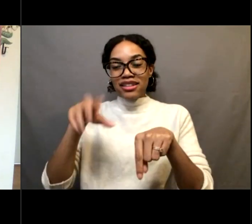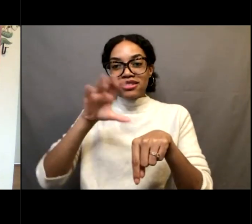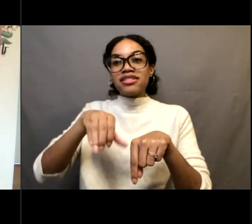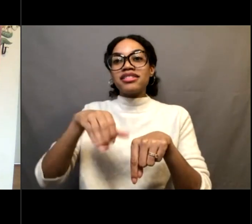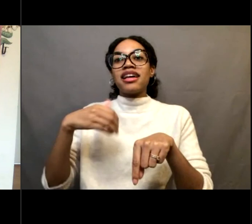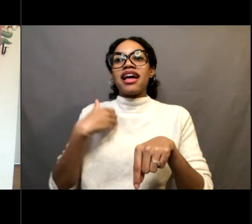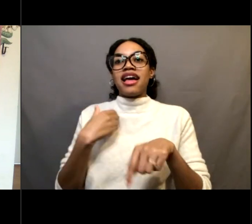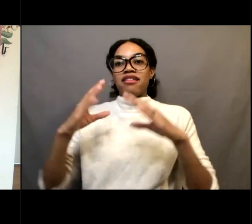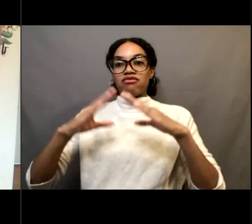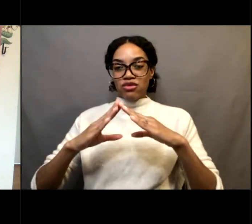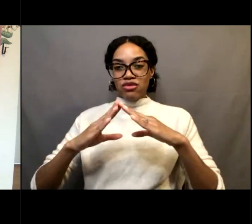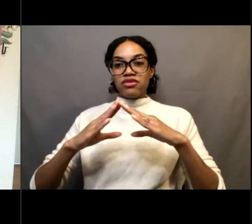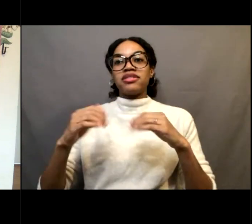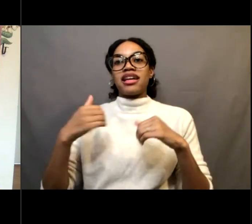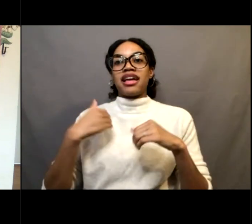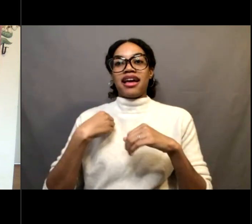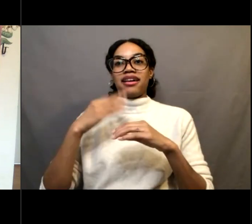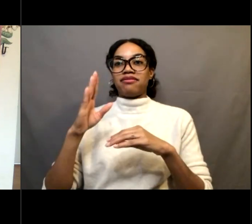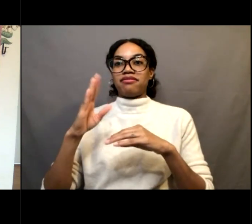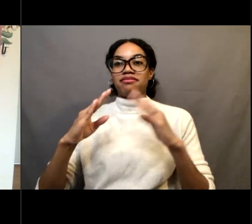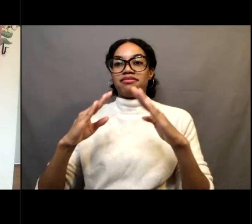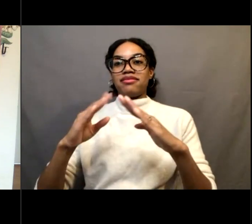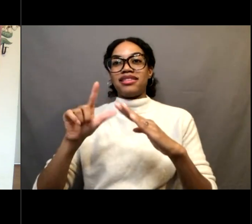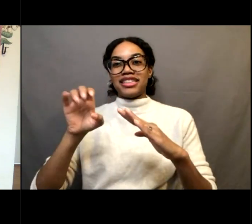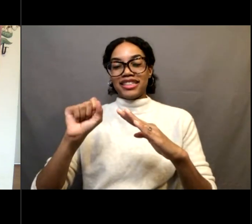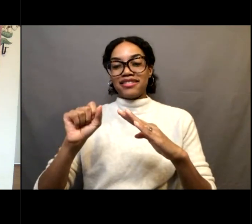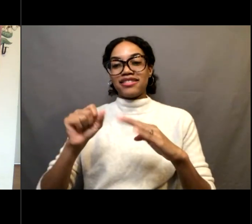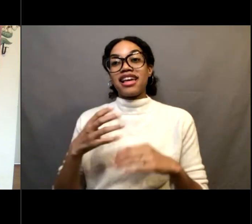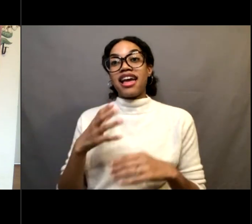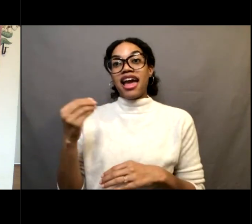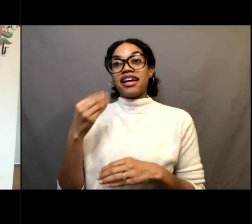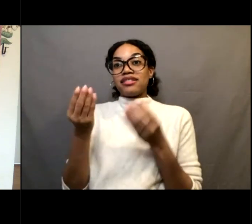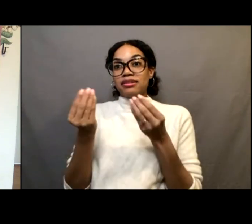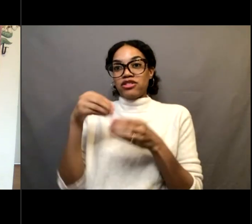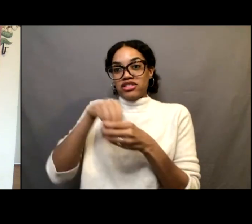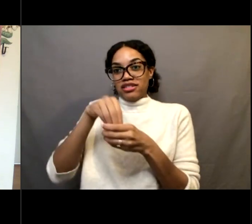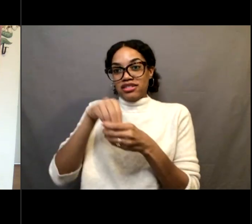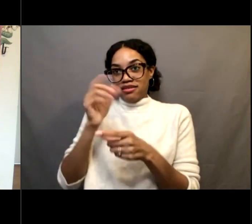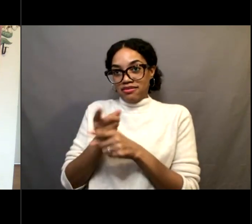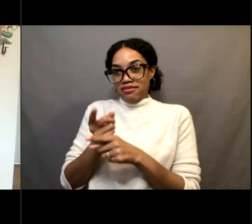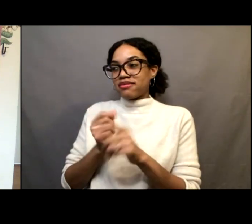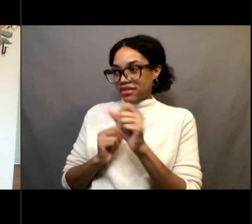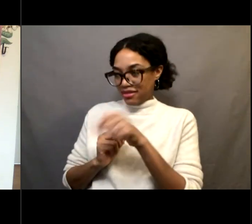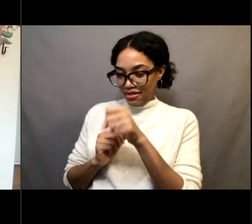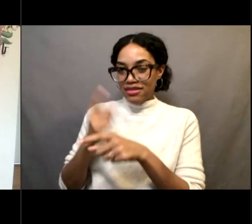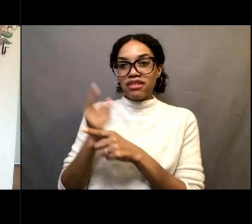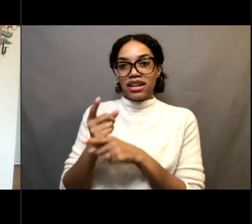Let's see what happens and the sponges inside to tell us. Yep the sponge is inside and the same amount of water